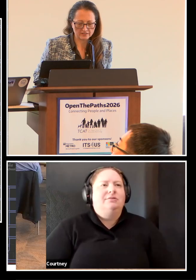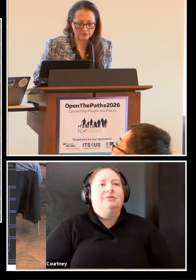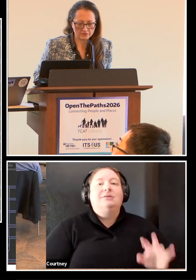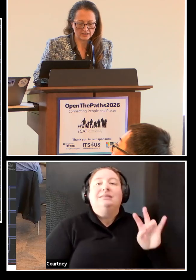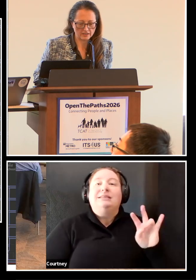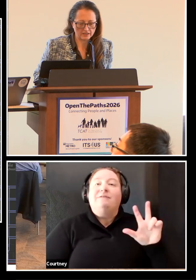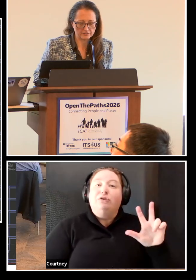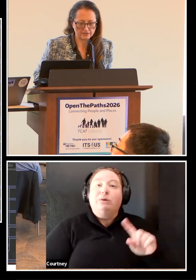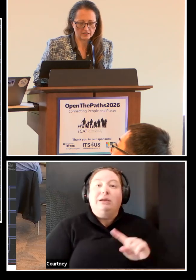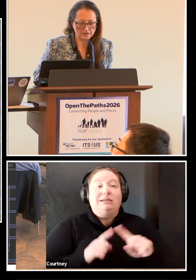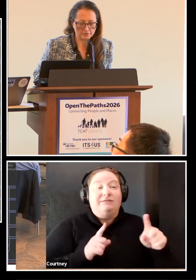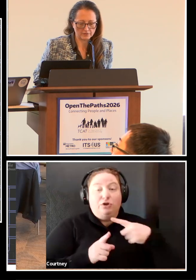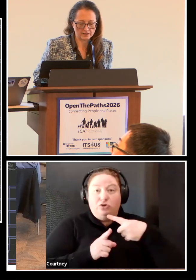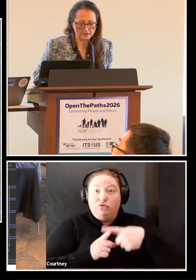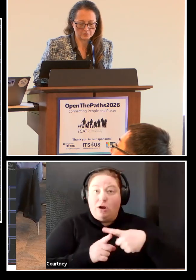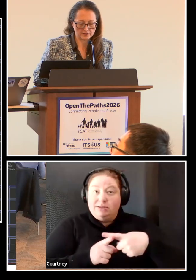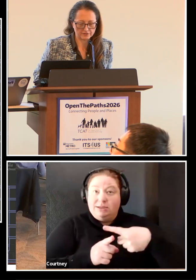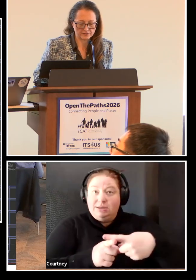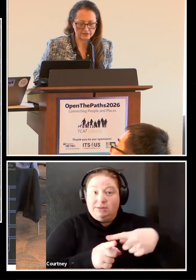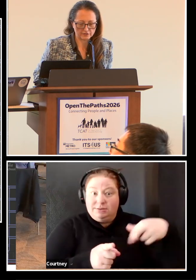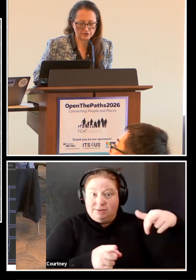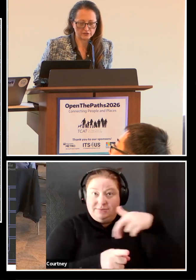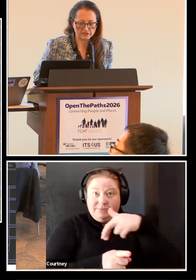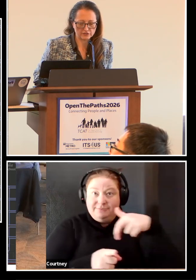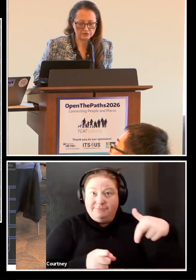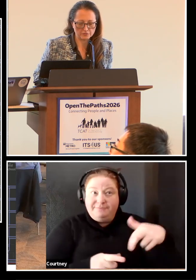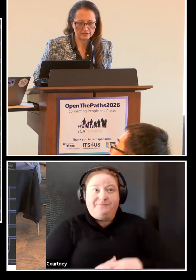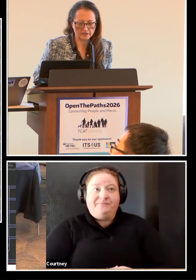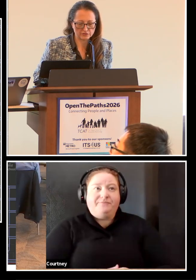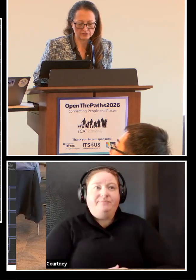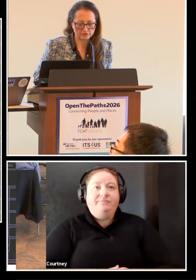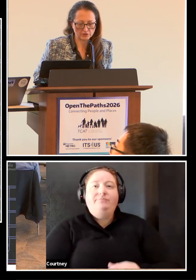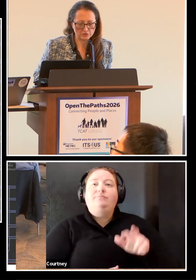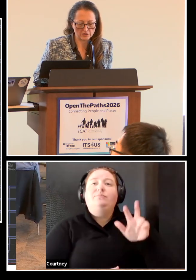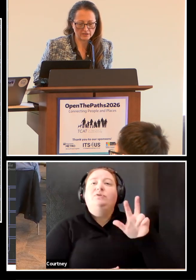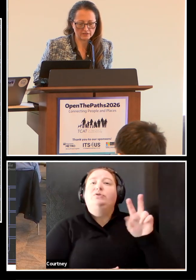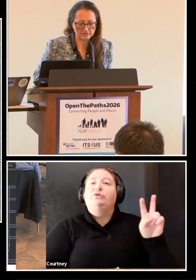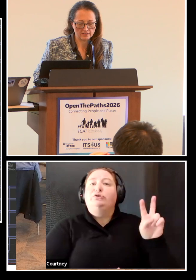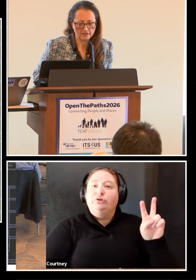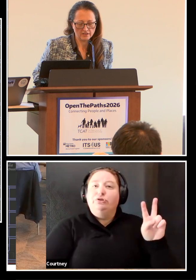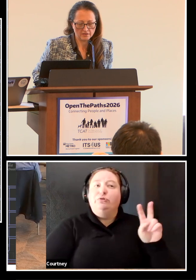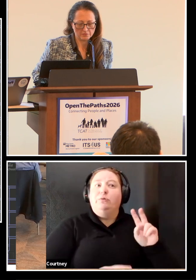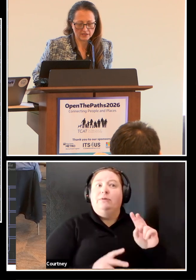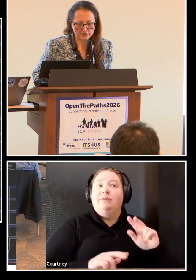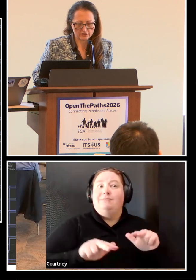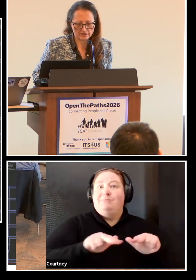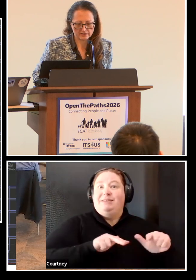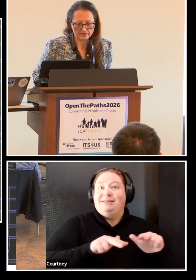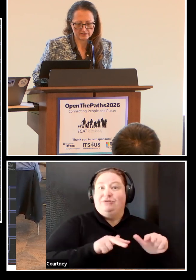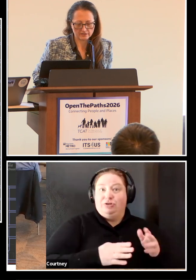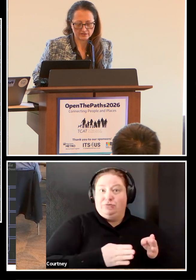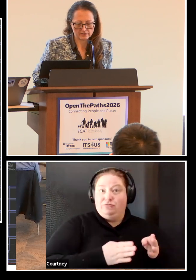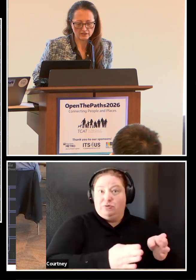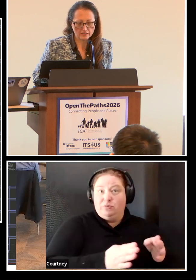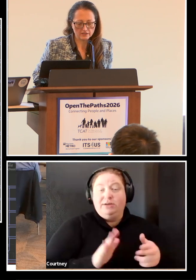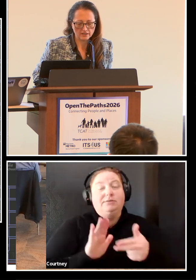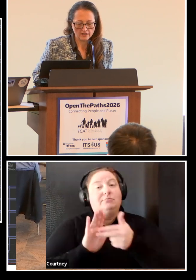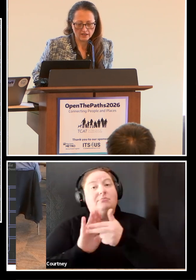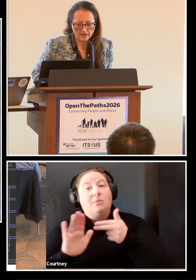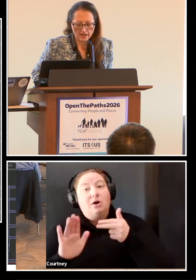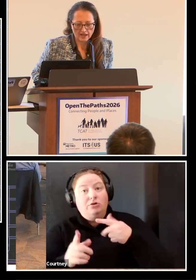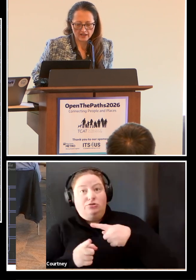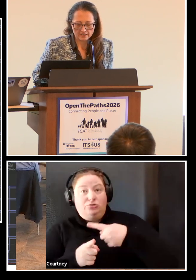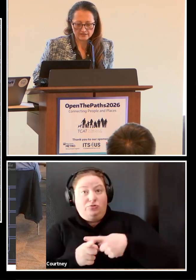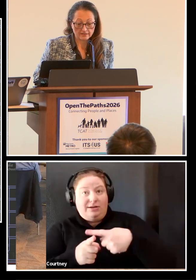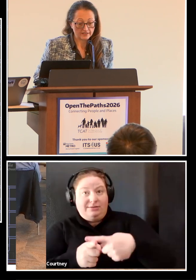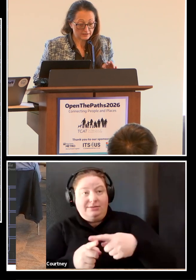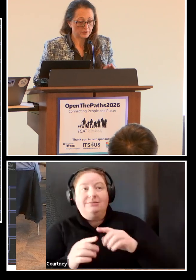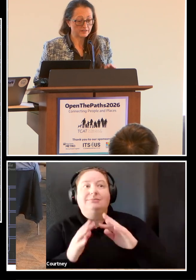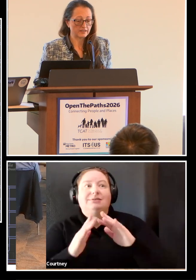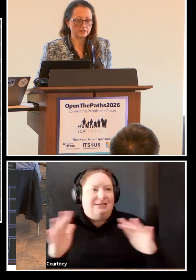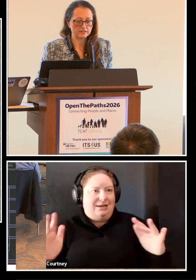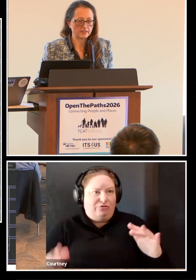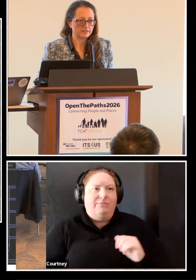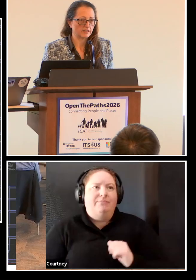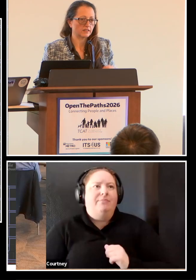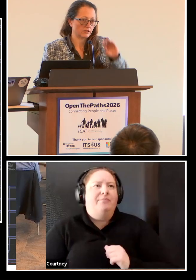in my way. Um a number of 32 pedestrian roadways marked crossings etc. And this particular data set